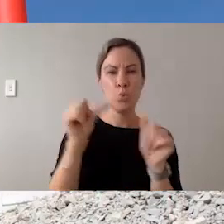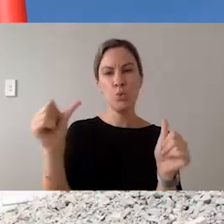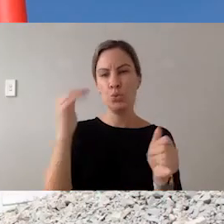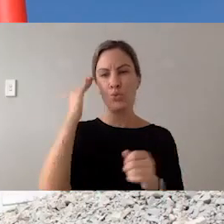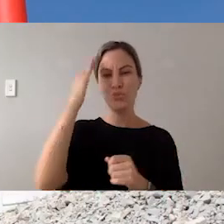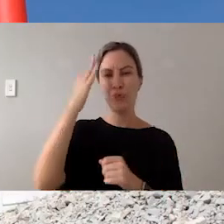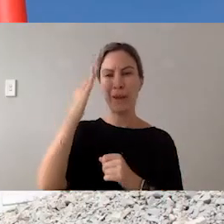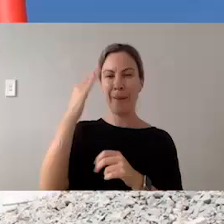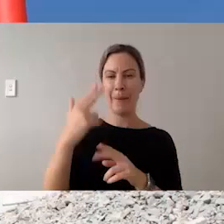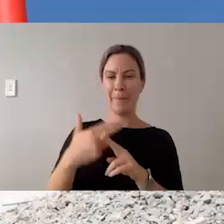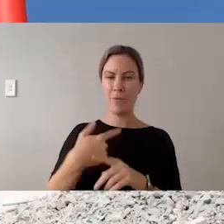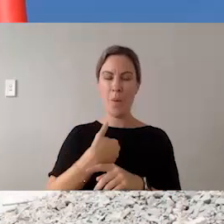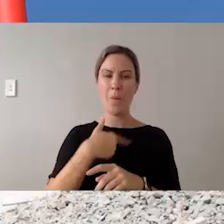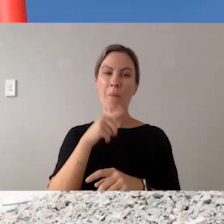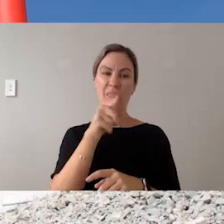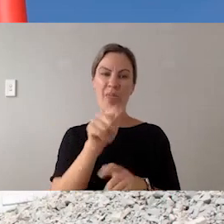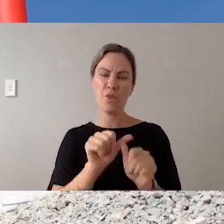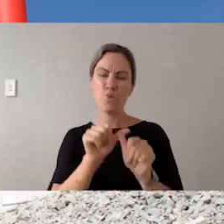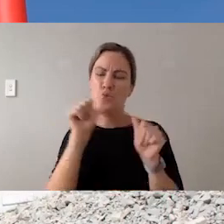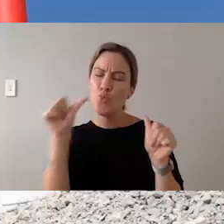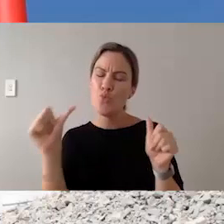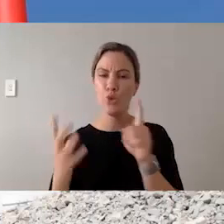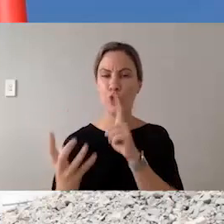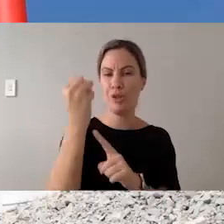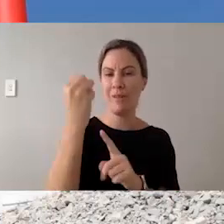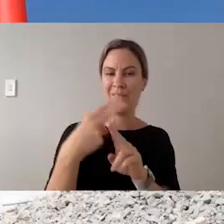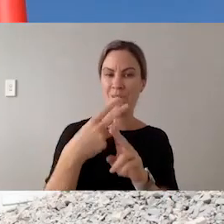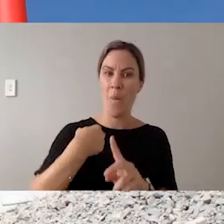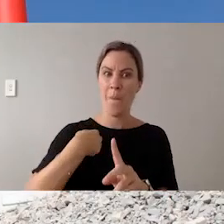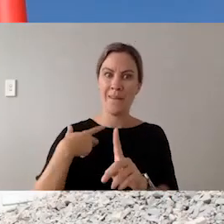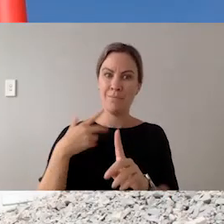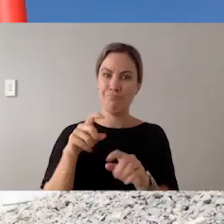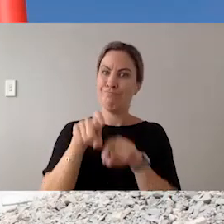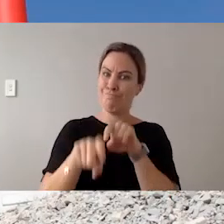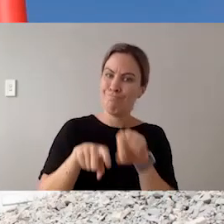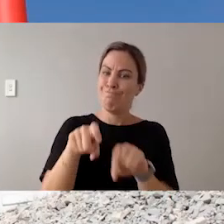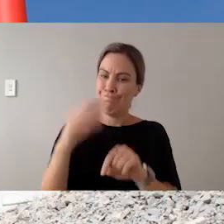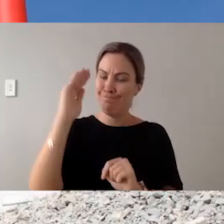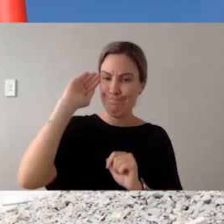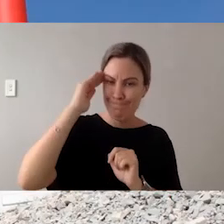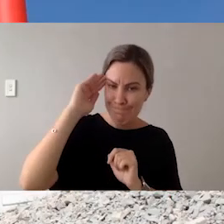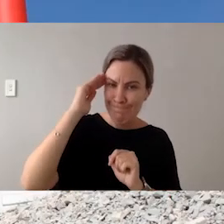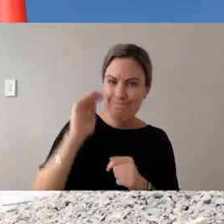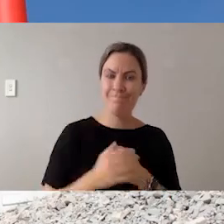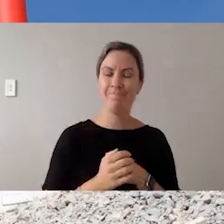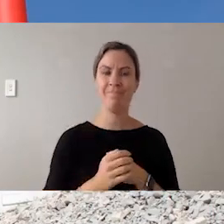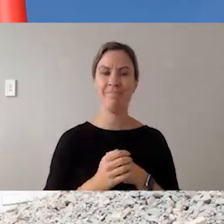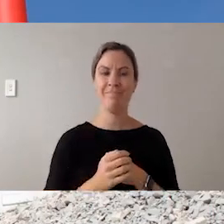dream - this would be my greatest achievement in my pathetic cycling career. And what I did, of course - I wasn't alone when I was cycling up